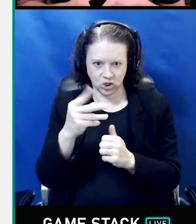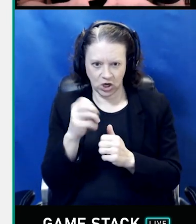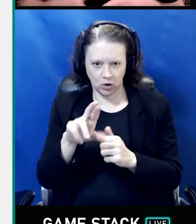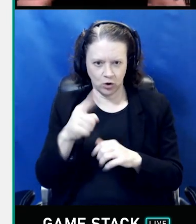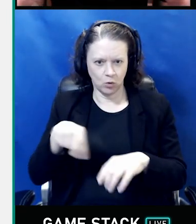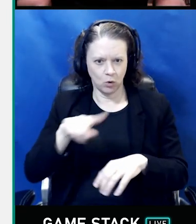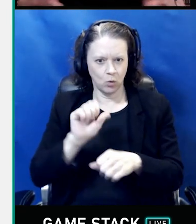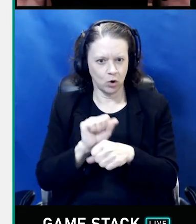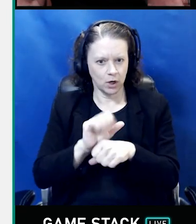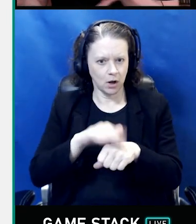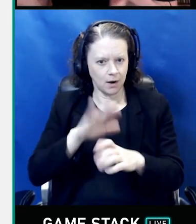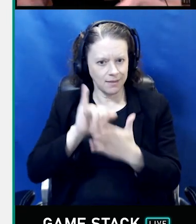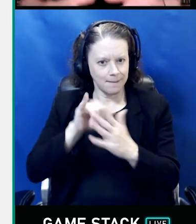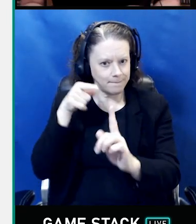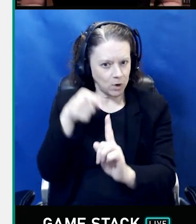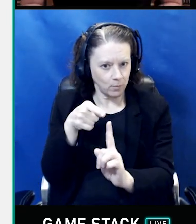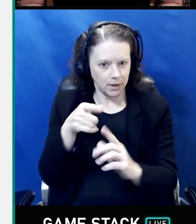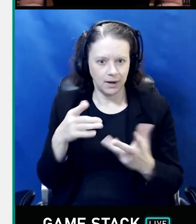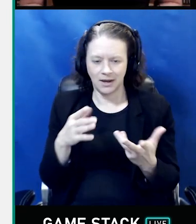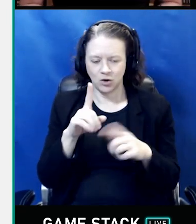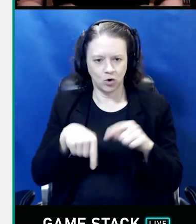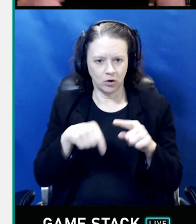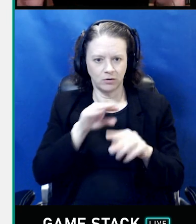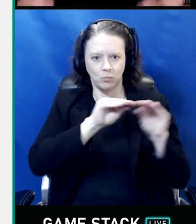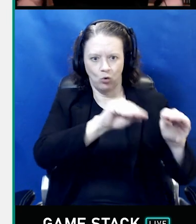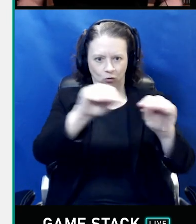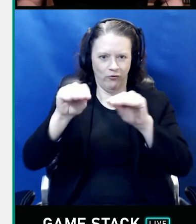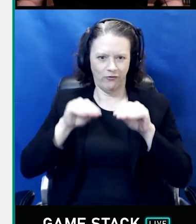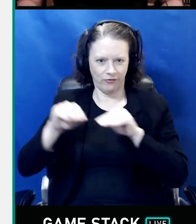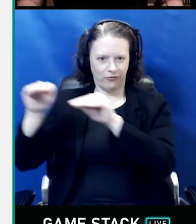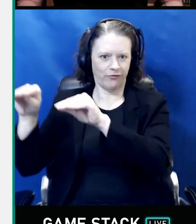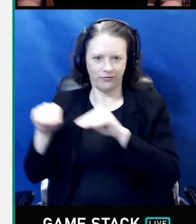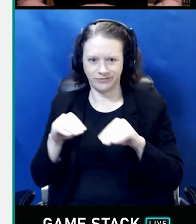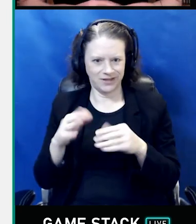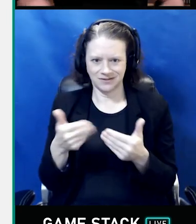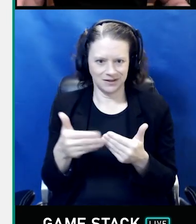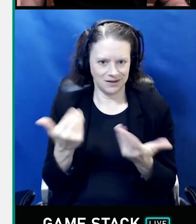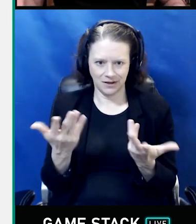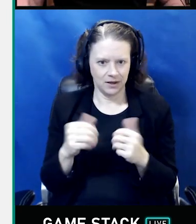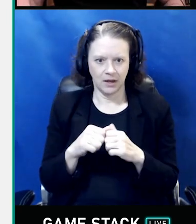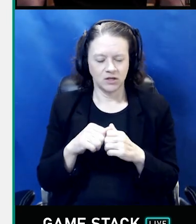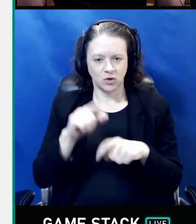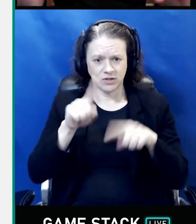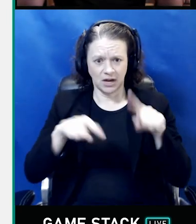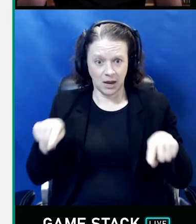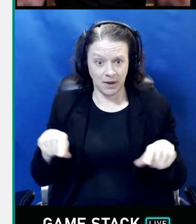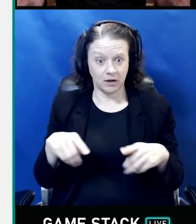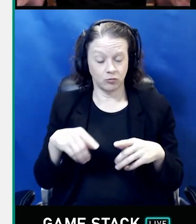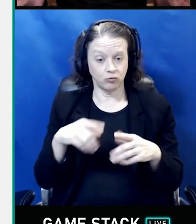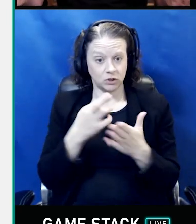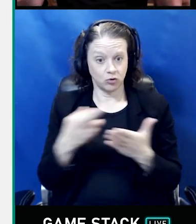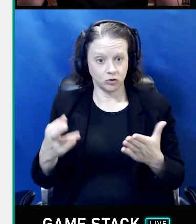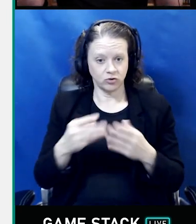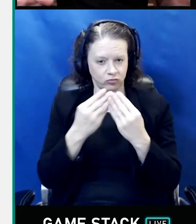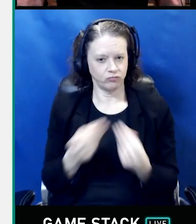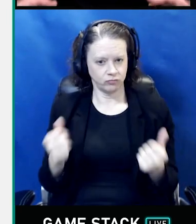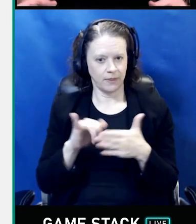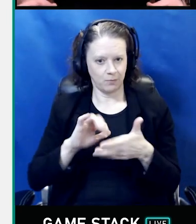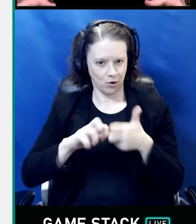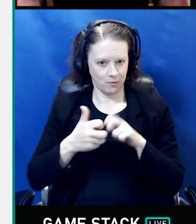couldn't really port it around very easily, and dynamic resources just gets rid of all of that, and the way that it does this is it introduces